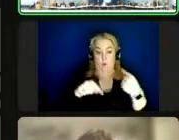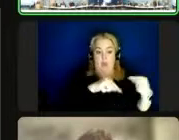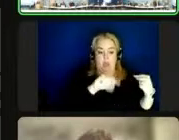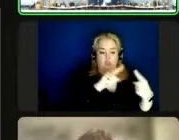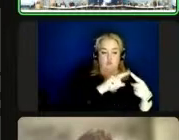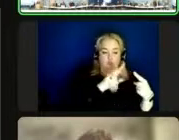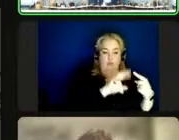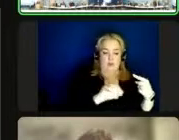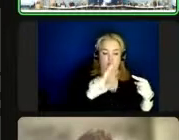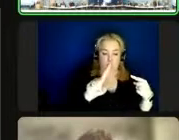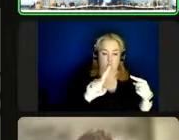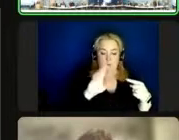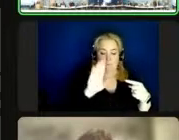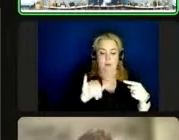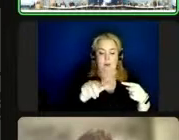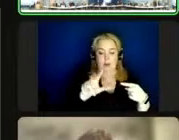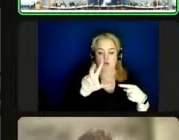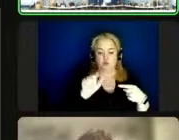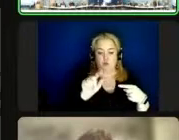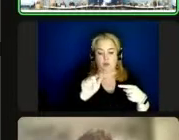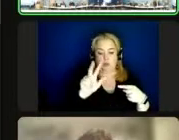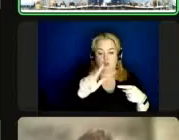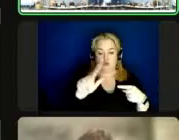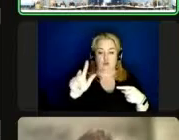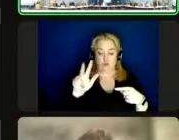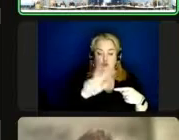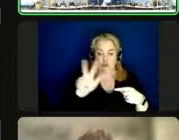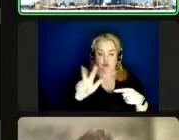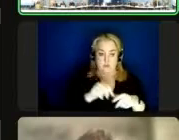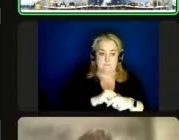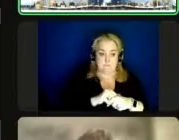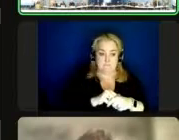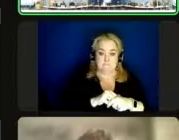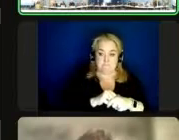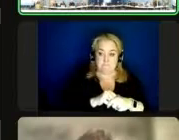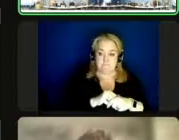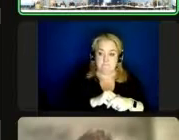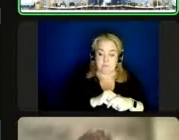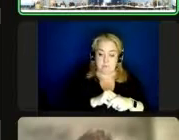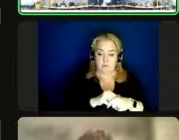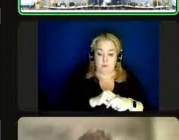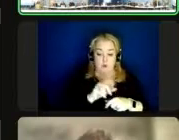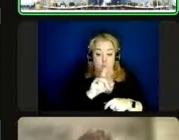WITH THAT 10 YEARS AGO YOU WERE TO SAY SERVICE LEVEL EQUATES TO EMPLOYEES PER THOUSAND.